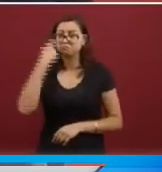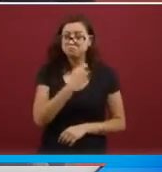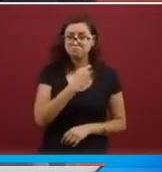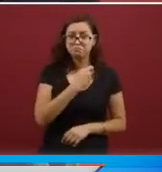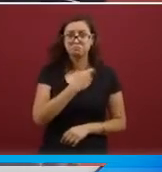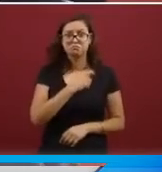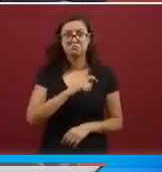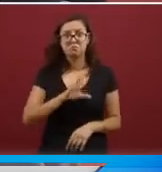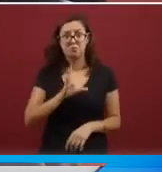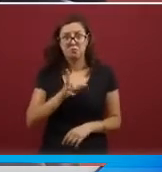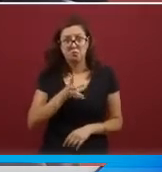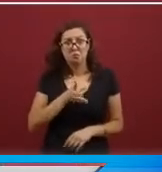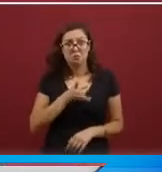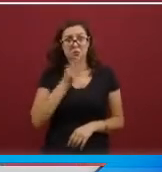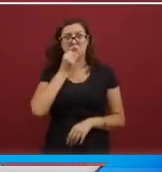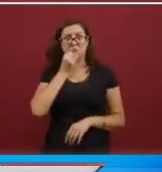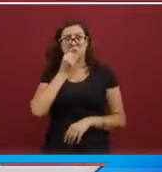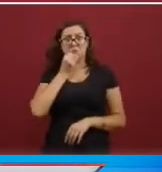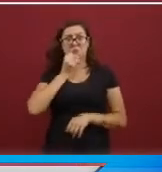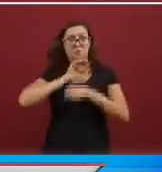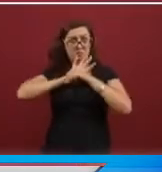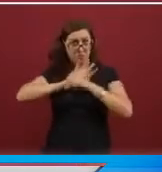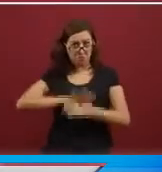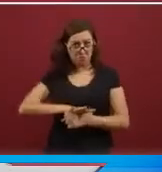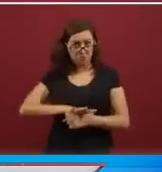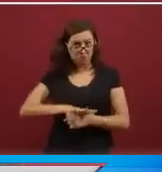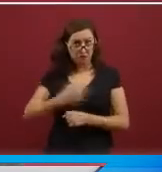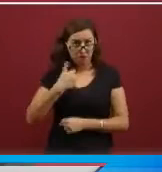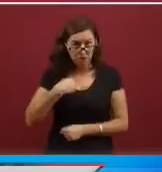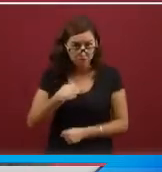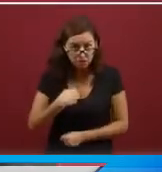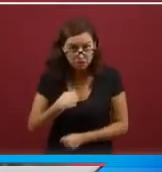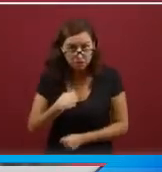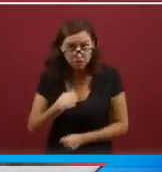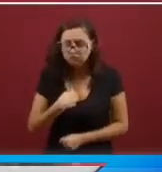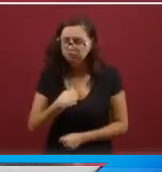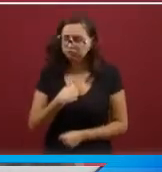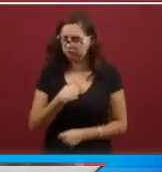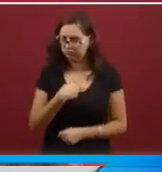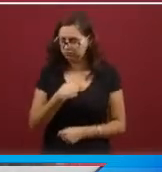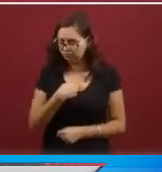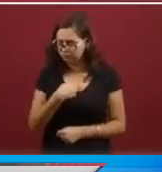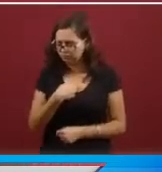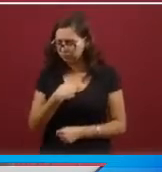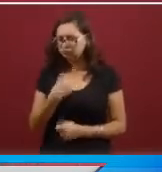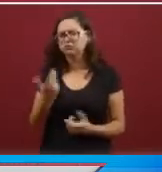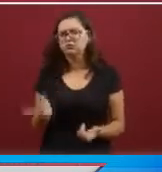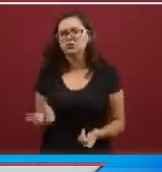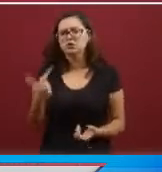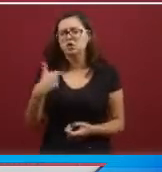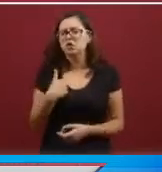the corrupt ones who had the Airport business in the Texcoco Lake are dissatisfied because they could not consummate their corrupt project